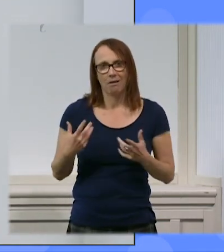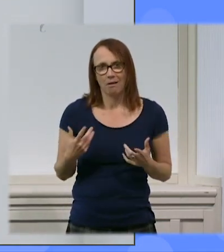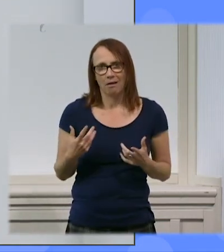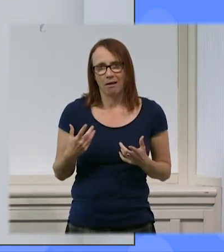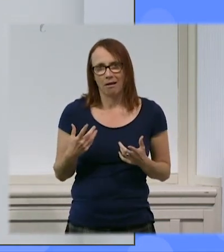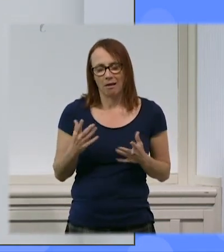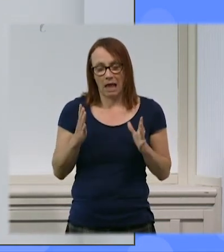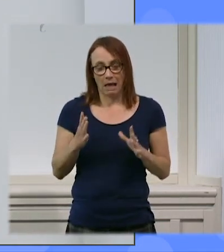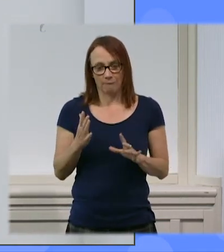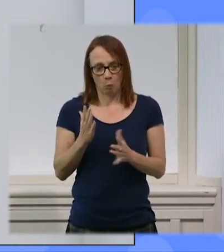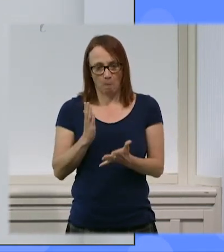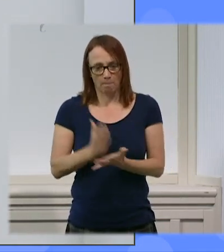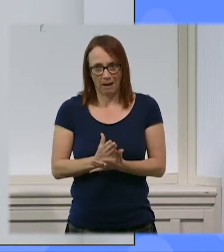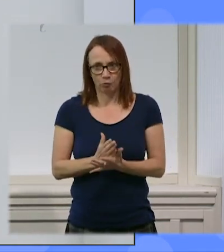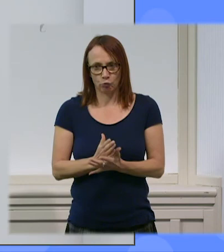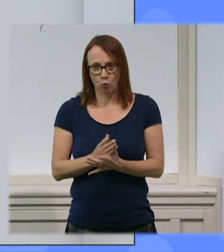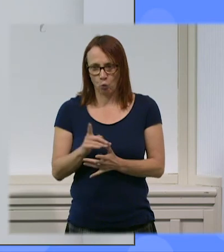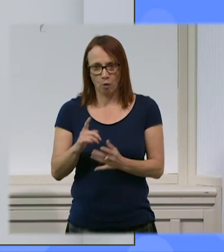we need to make sure the powers sit there in terms of planning procurement